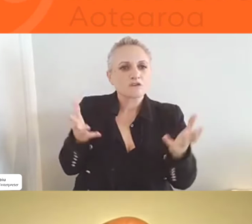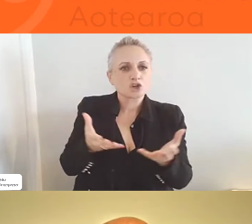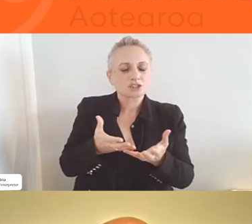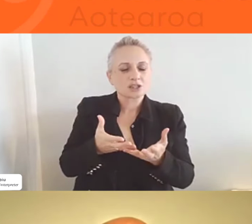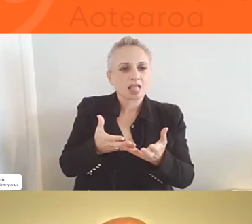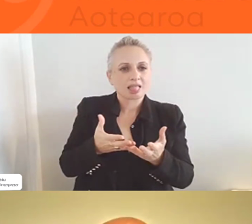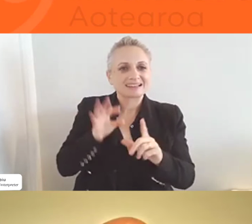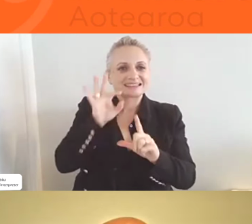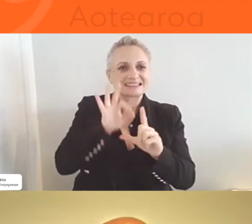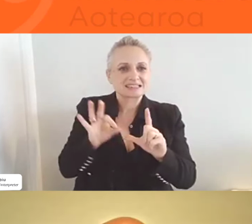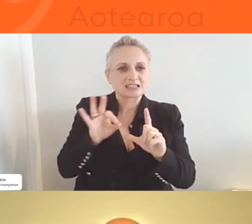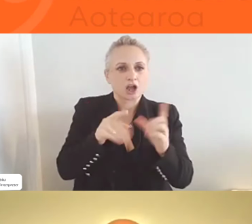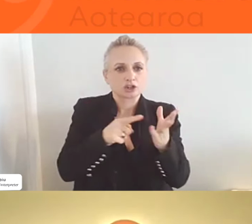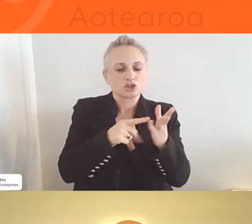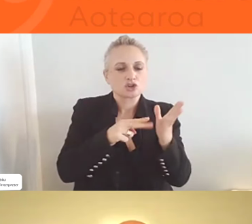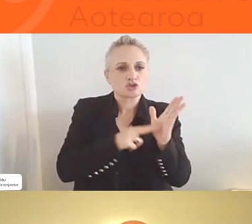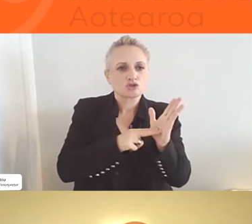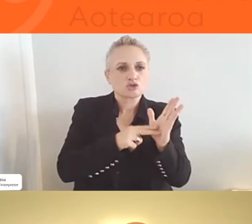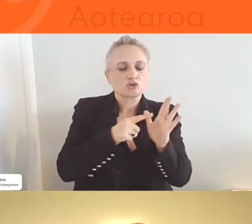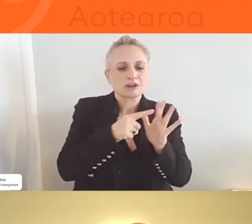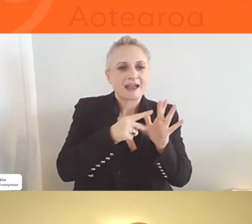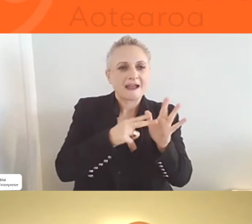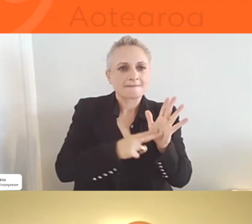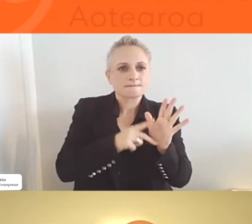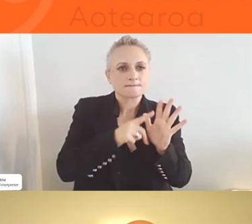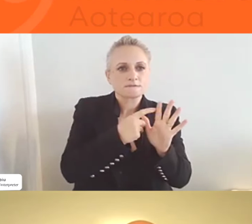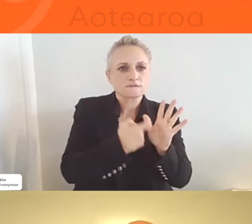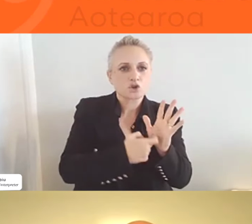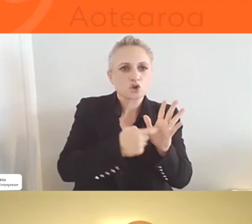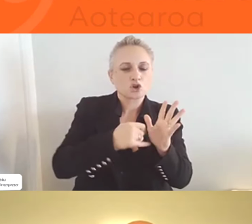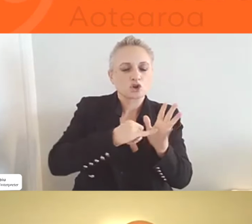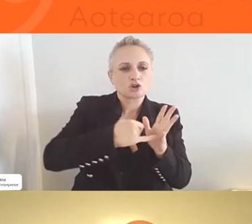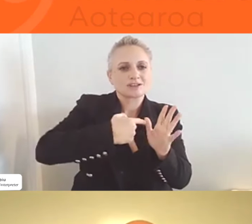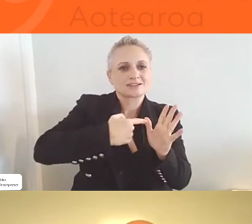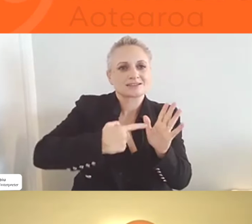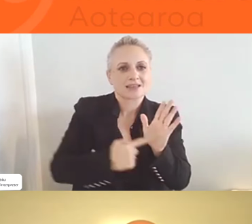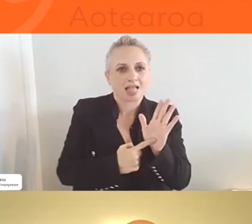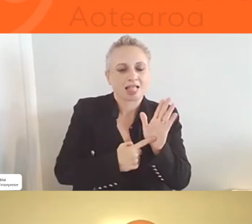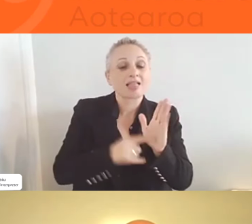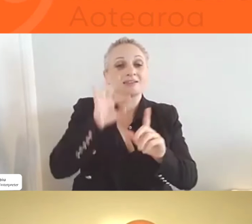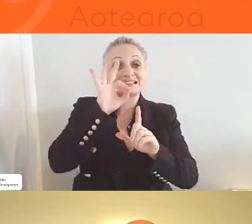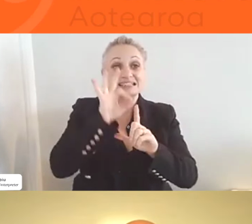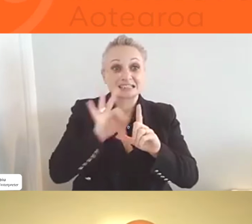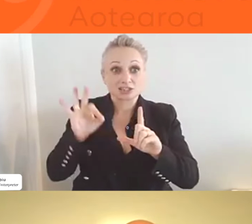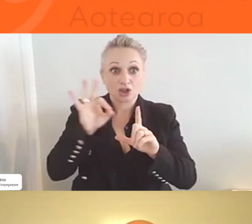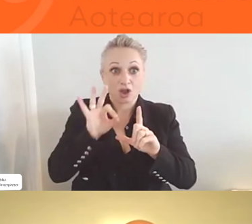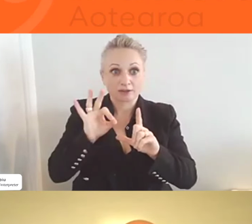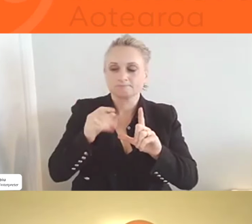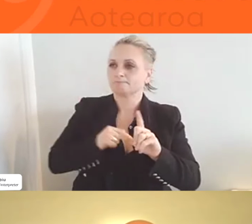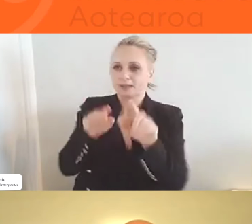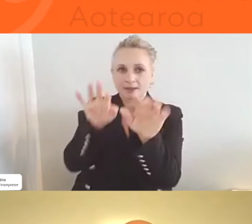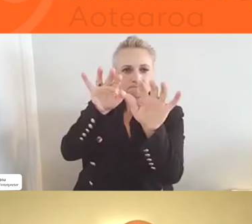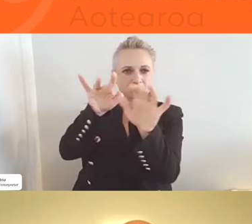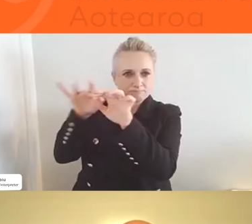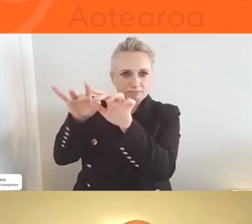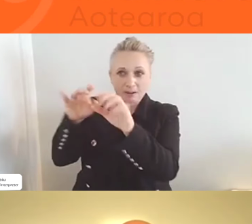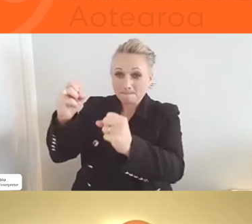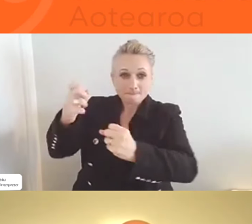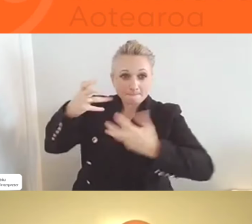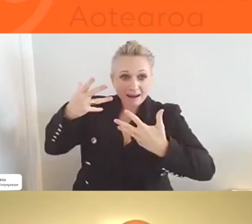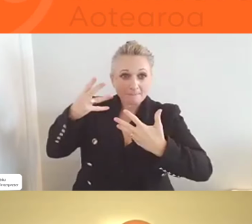and I found over 300 pages of material and links beyond to study reports